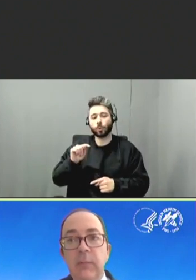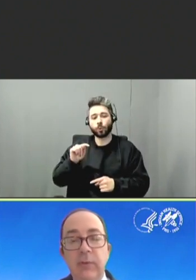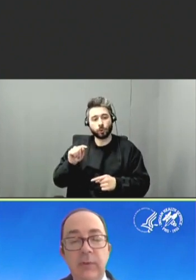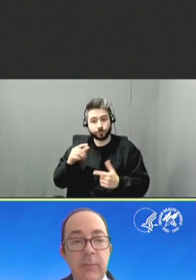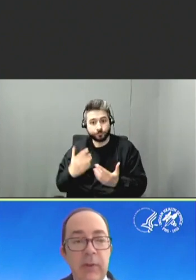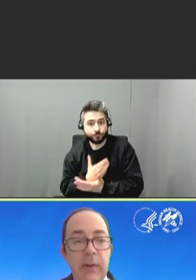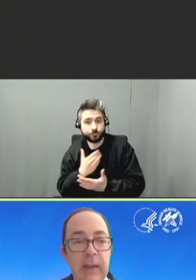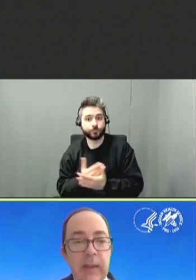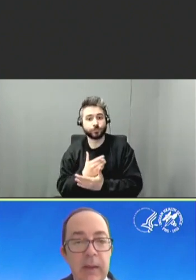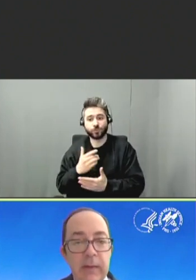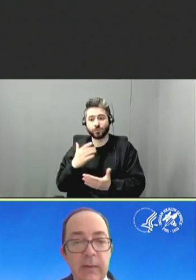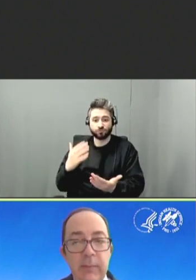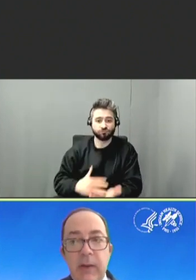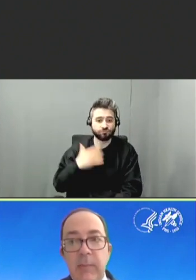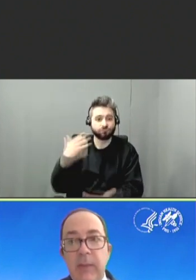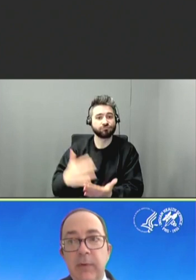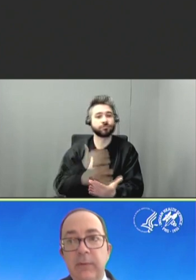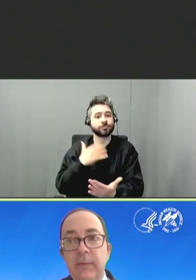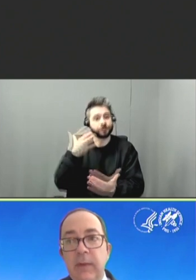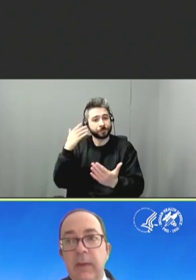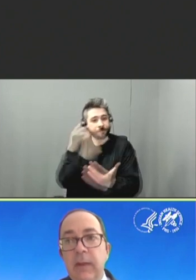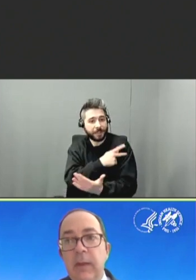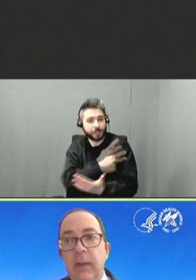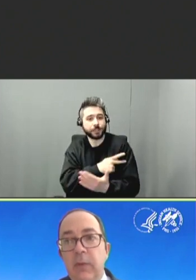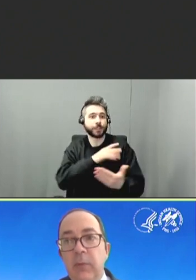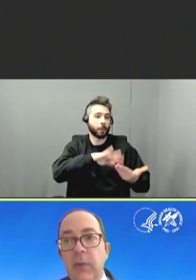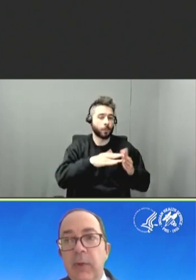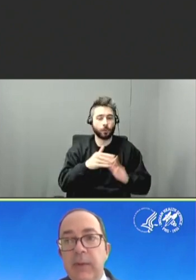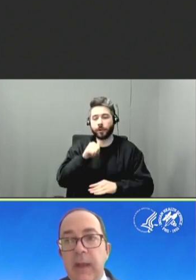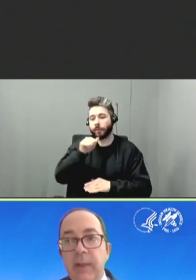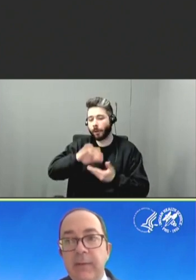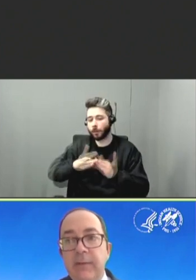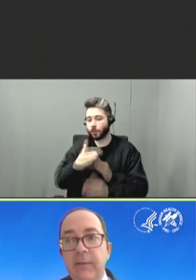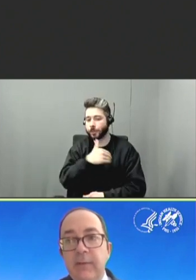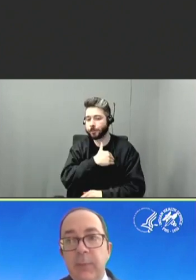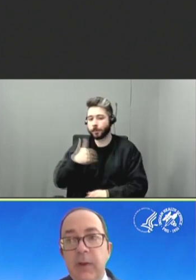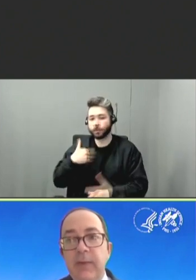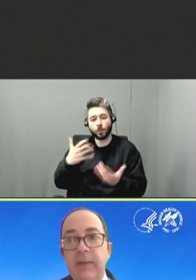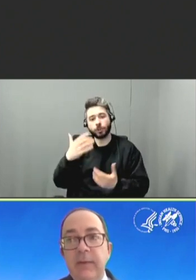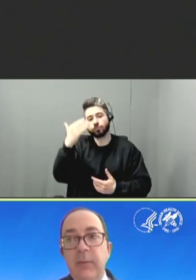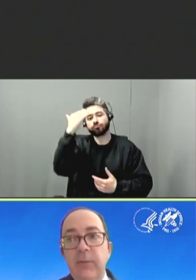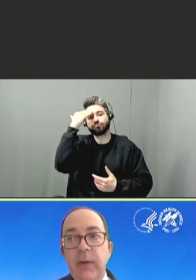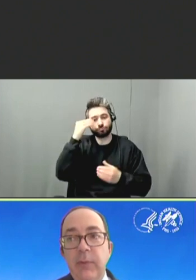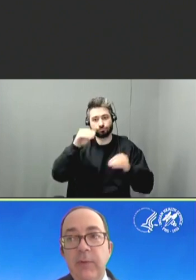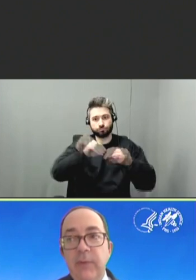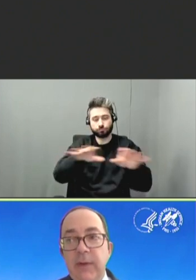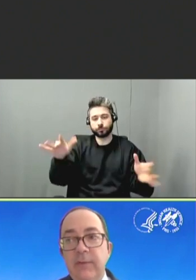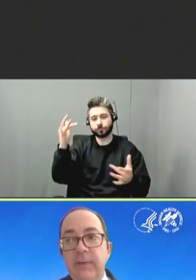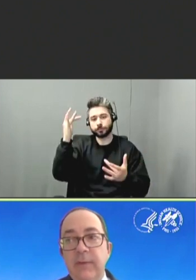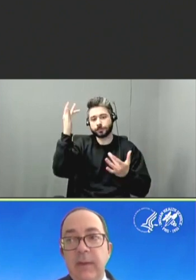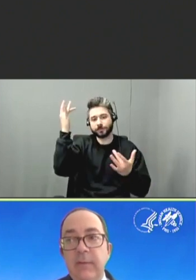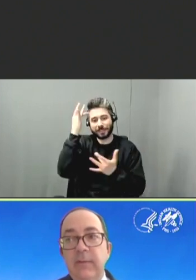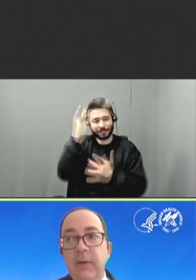both community and non-community members. We want to acknowledge that the spread of vaccine preventable infectious disease knows